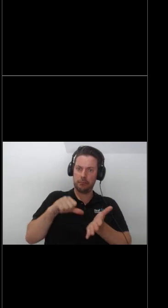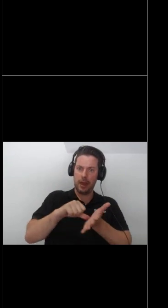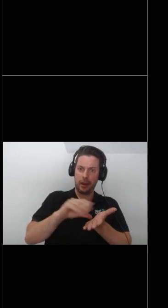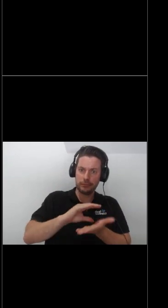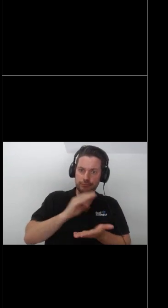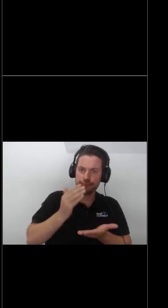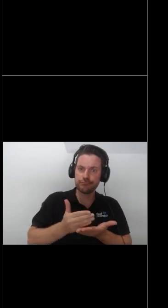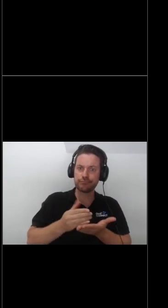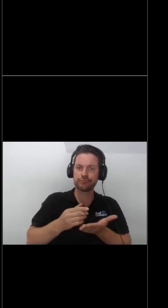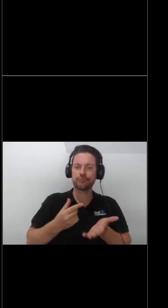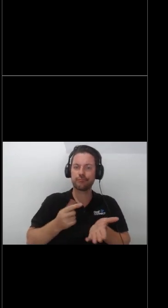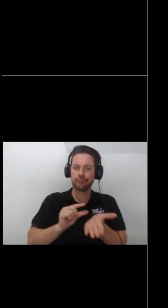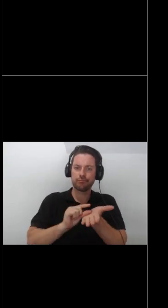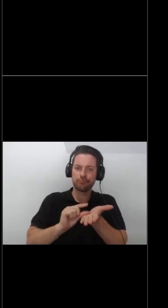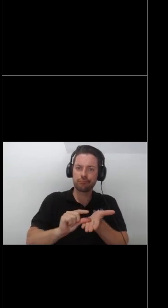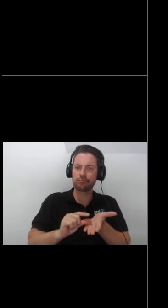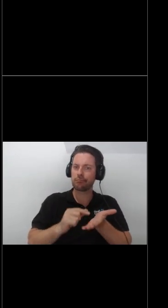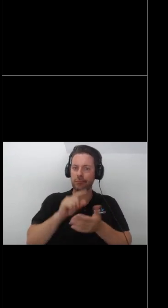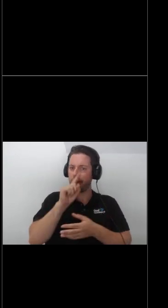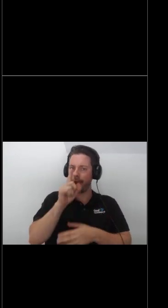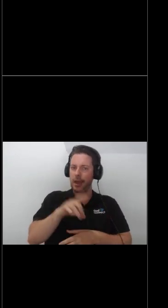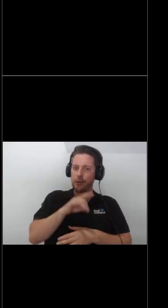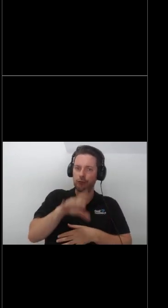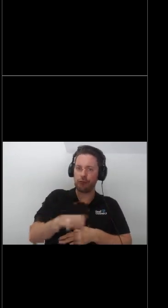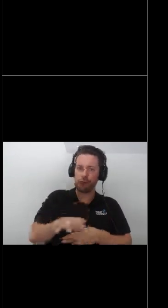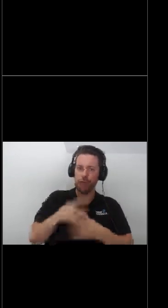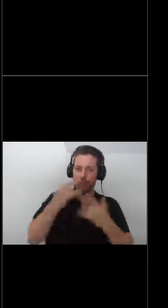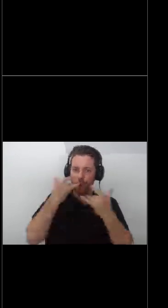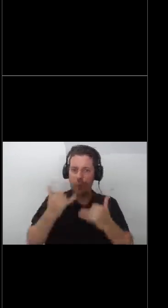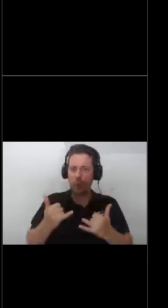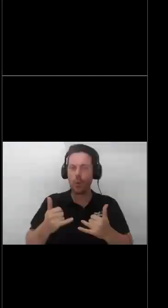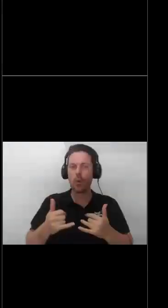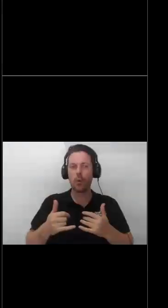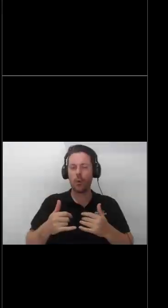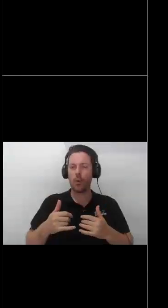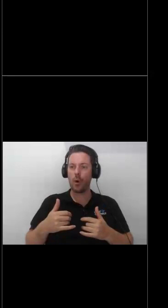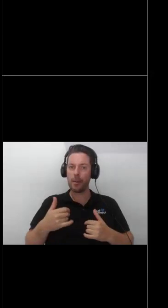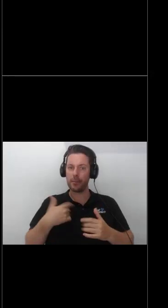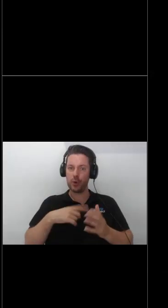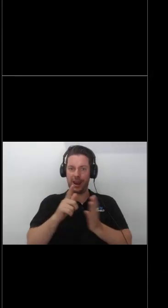objective to represent disadvantaged Queenslanders.